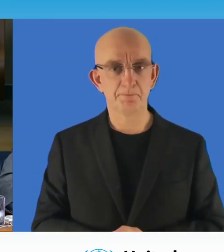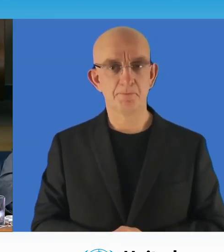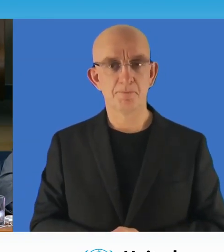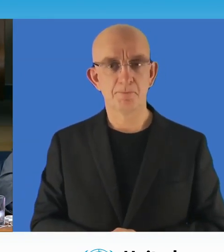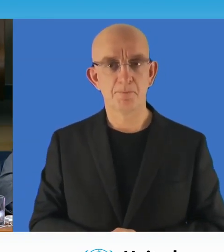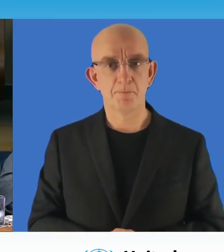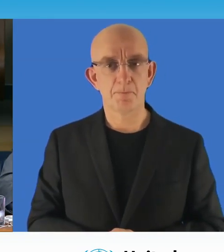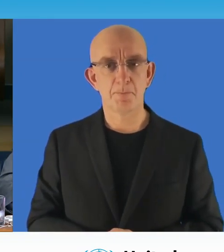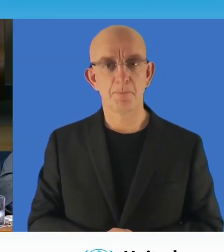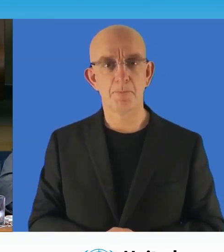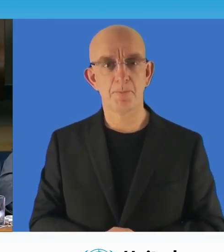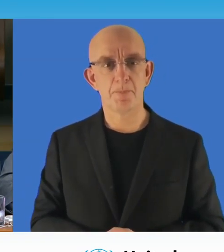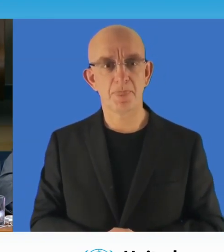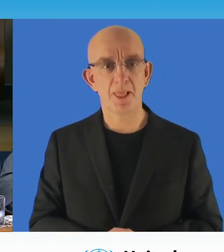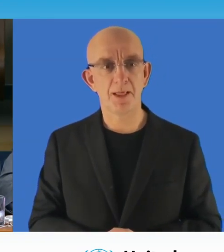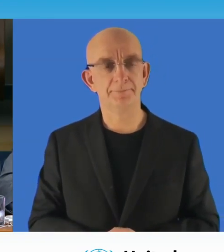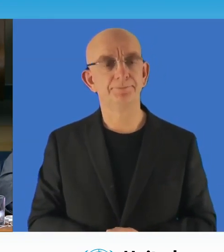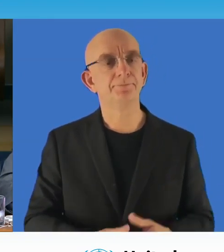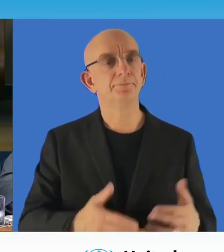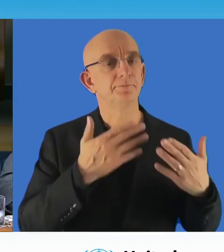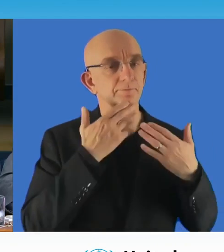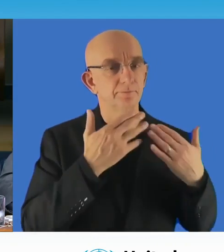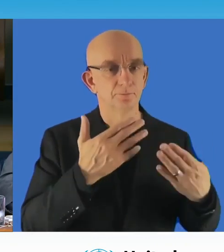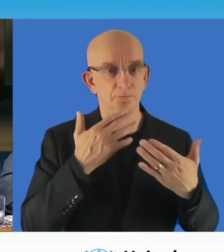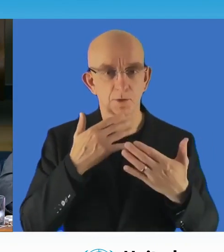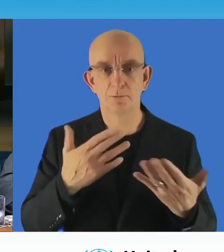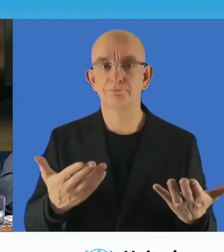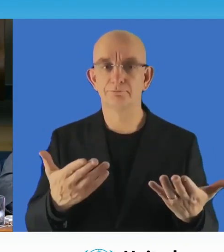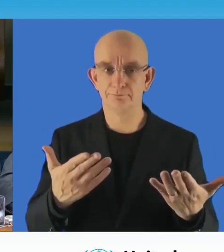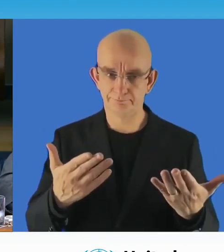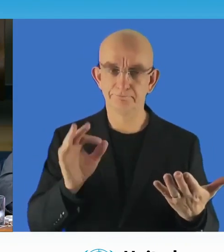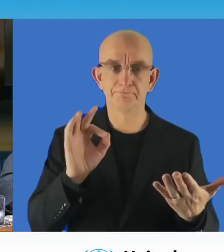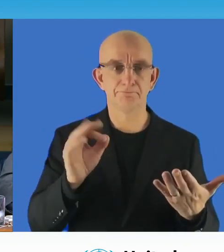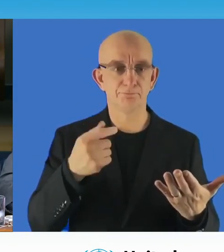provide the following remarks on behalf of the io special representative to the United Nations